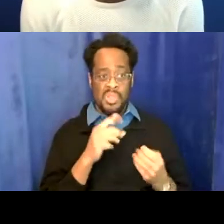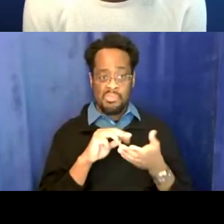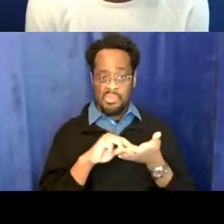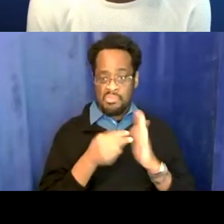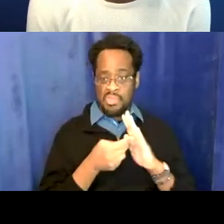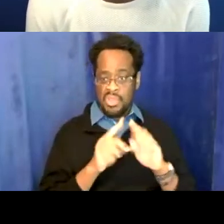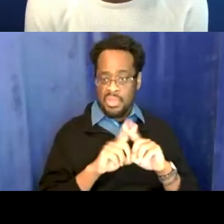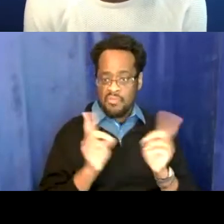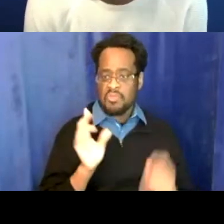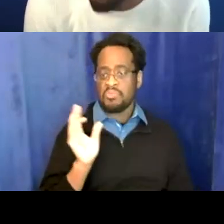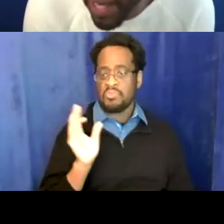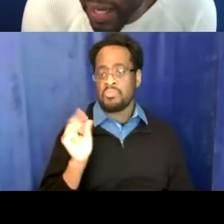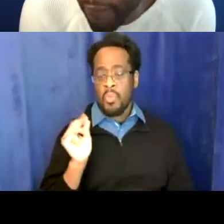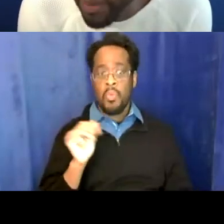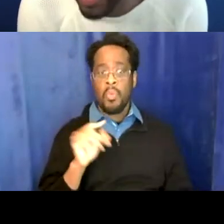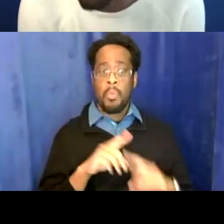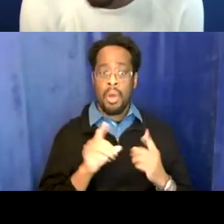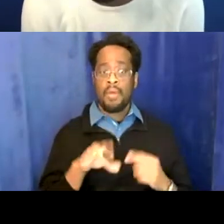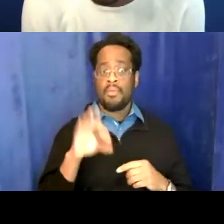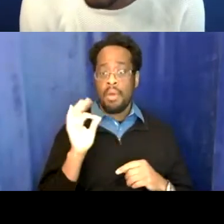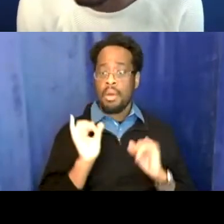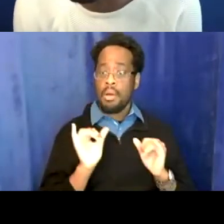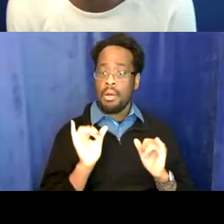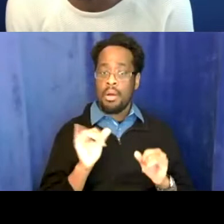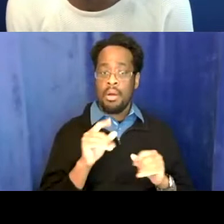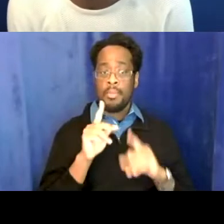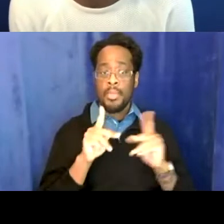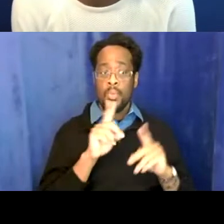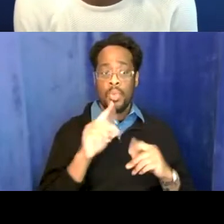So um what does that mean? Does that mean that the sign is different? No but you find